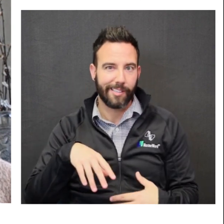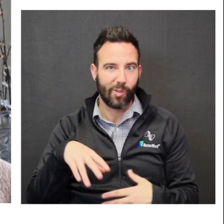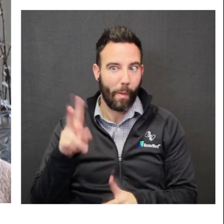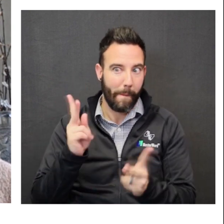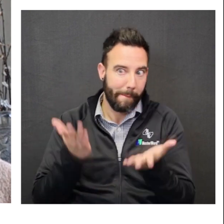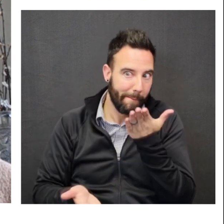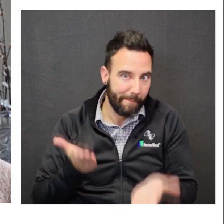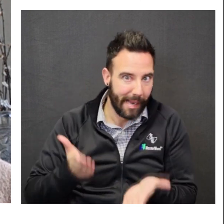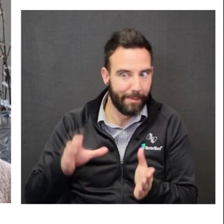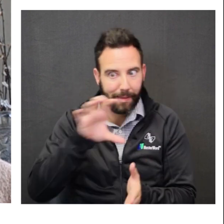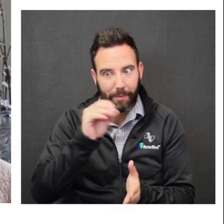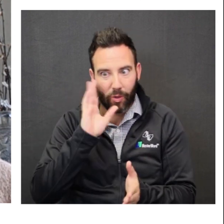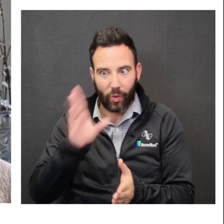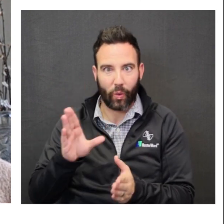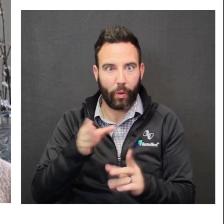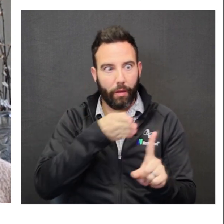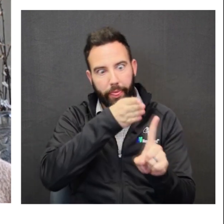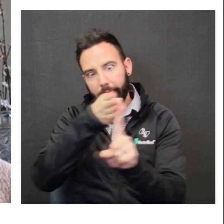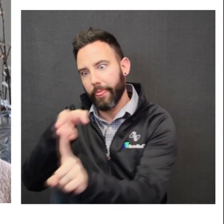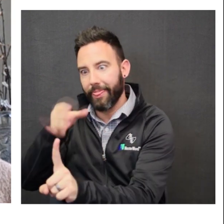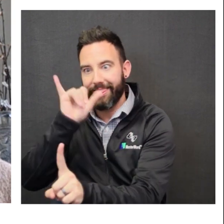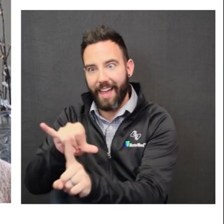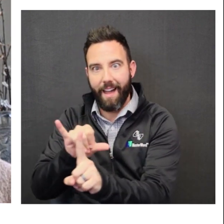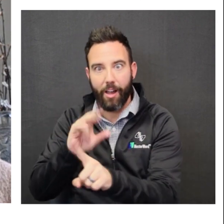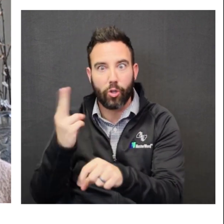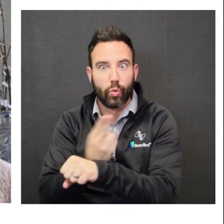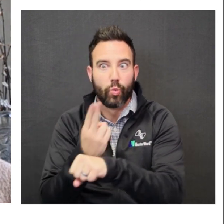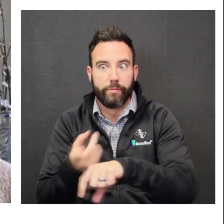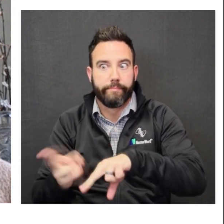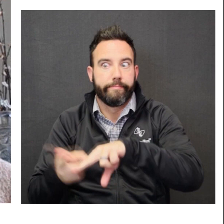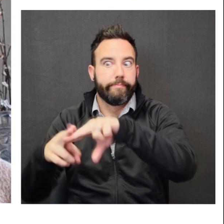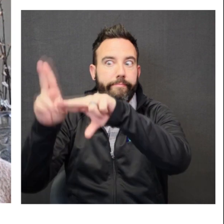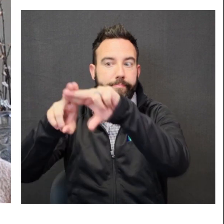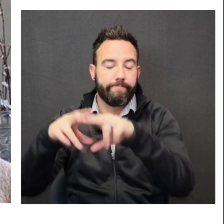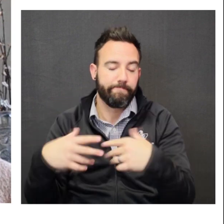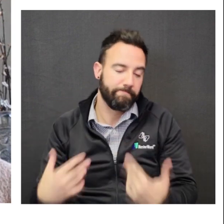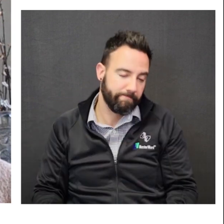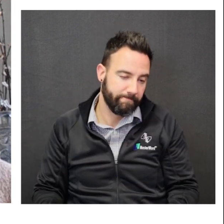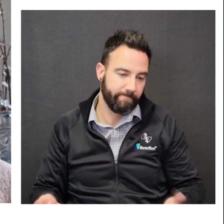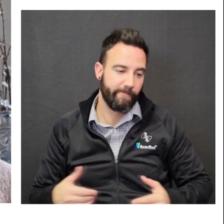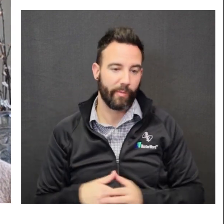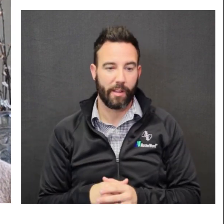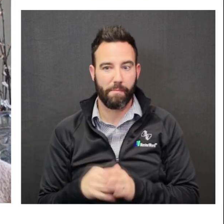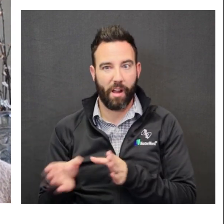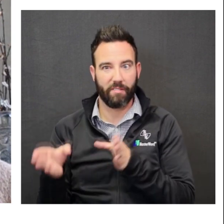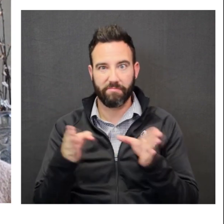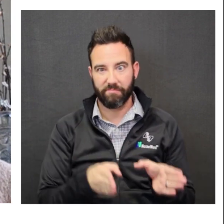access or interpreters, but I think there will be more use of it. And the other side of that is the